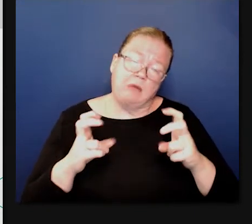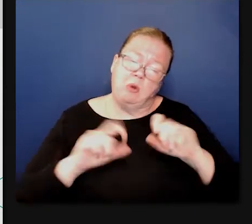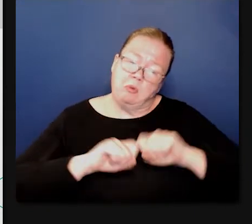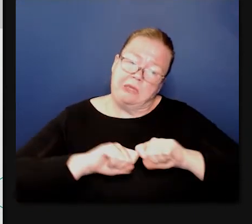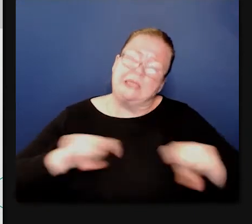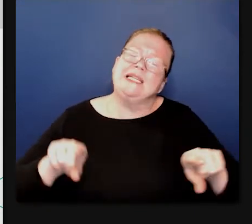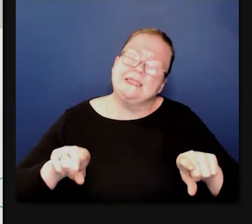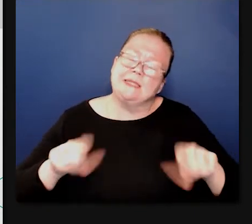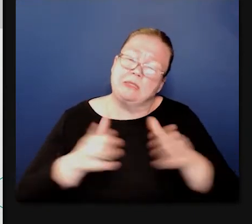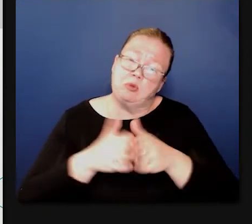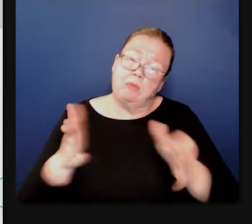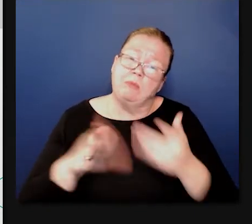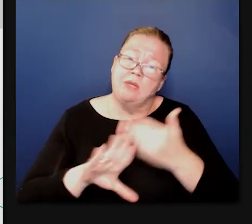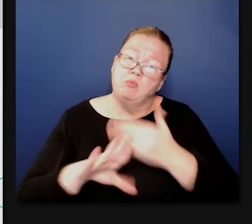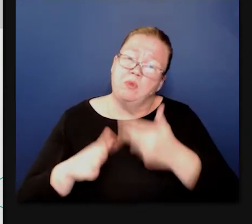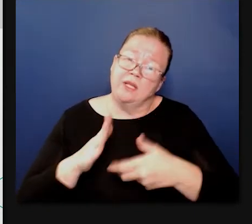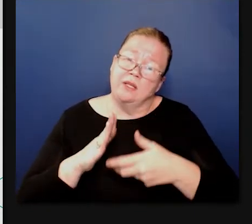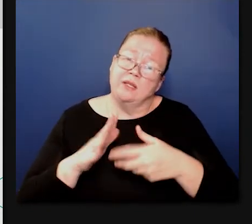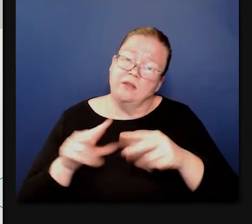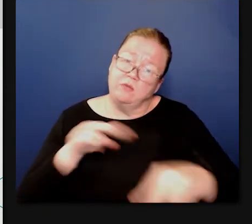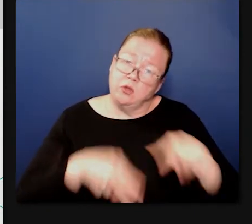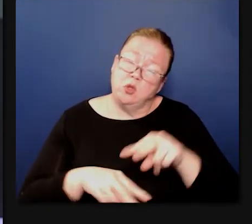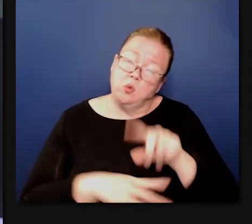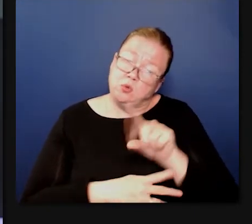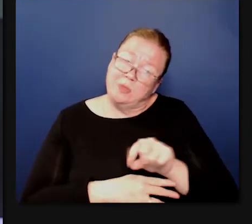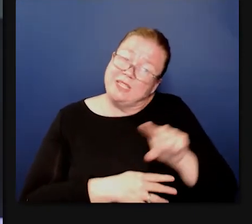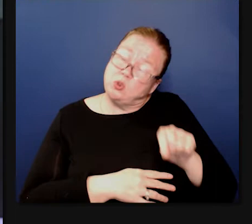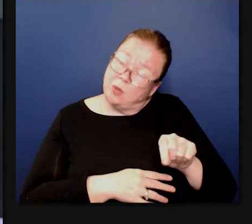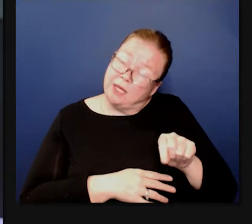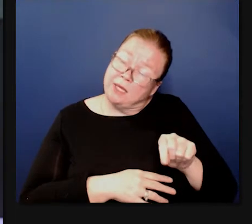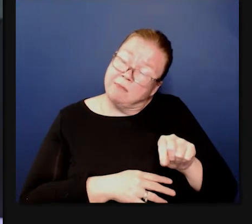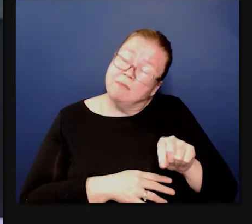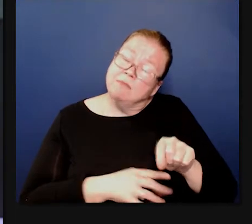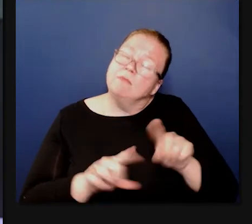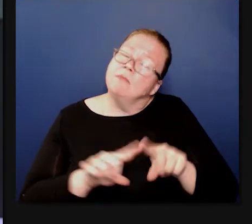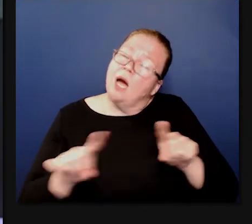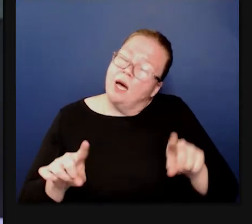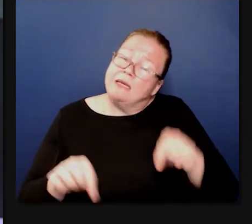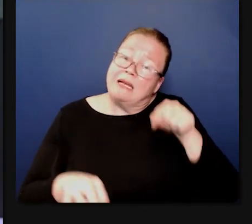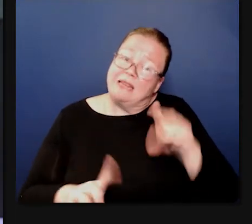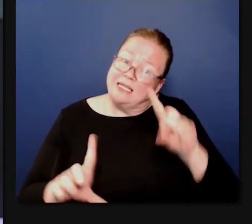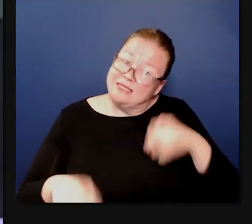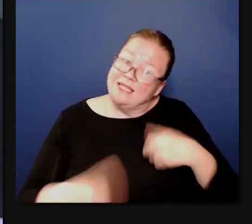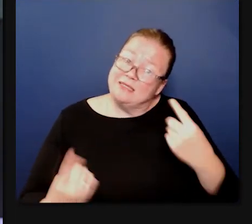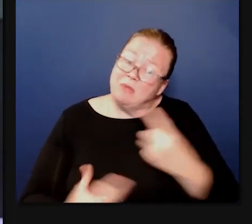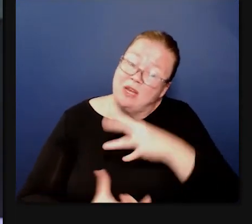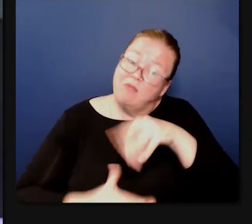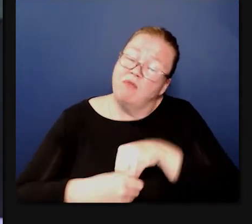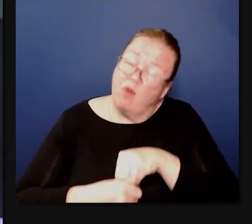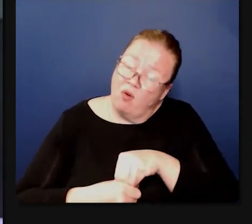we were releasing it to public preview in 2020, we have this has been part of